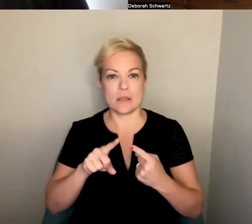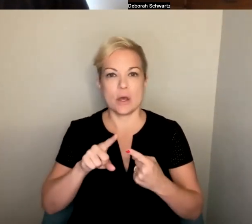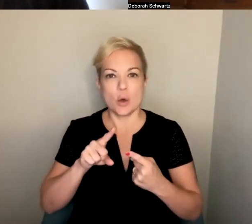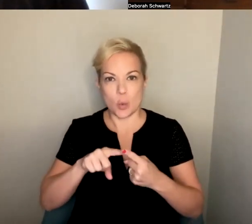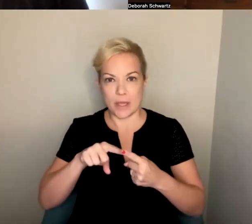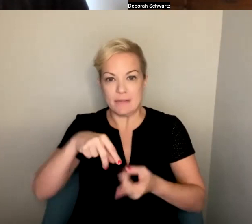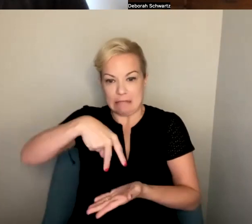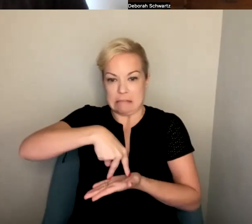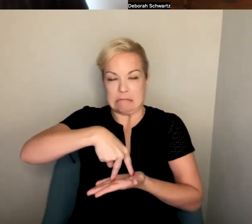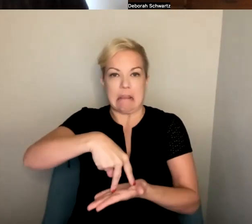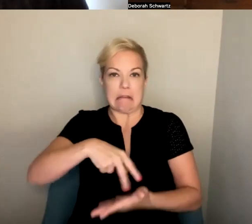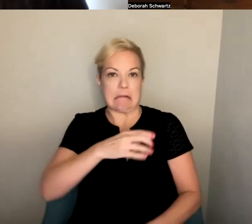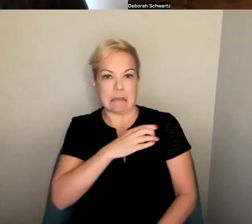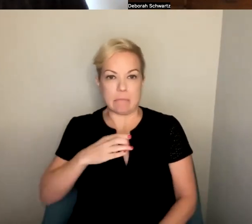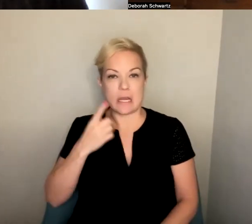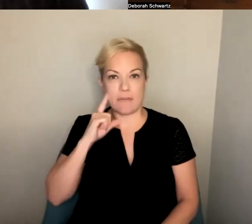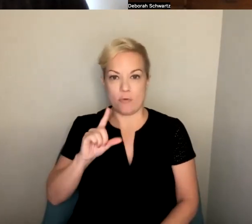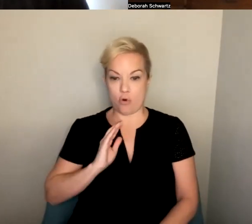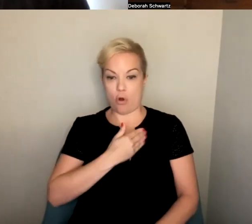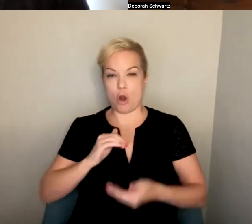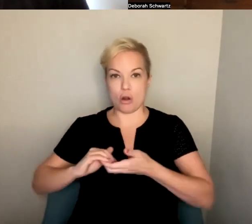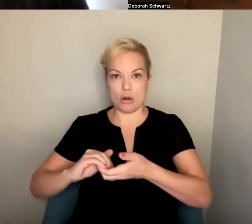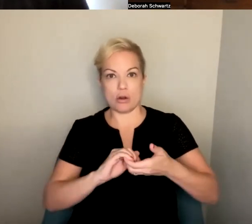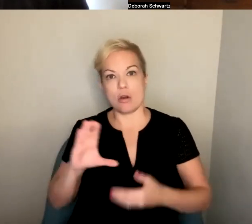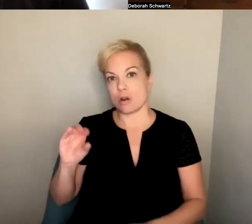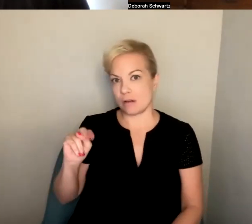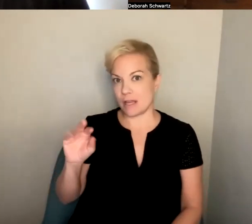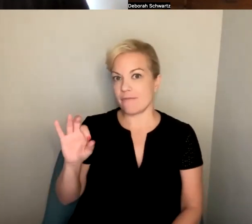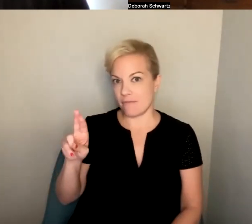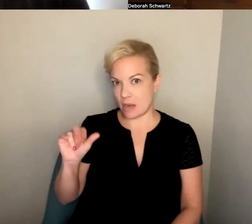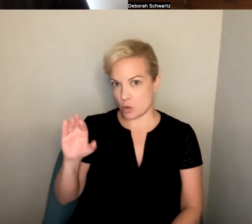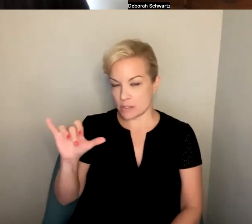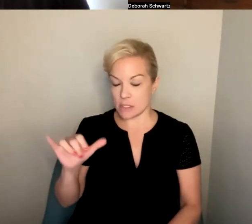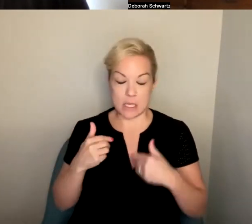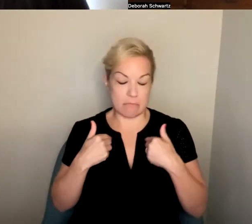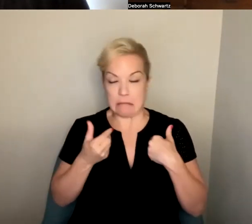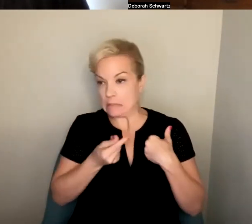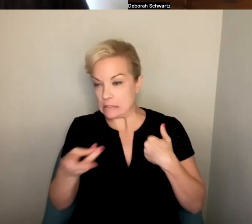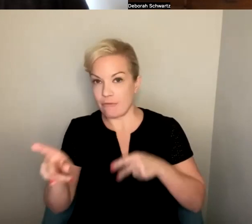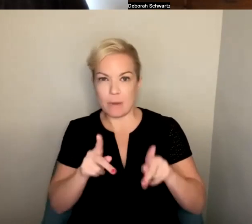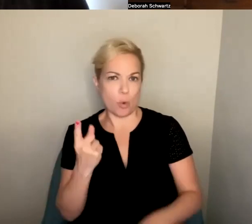Haudenosaunee Confederacy had a number of people including a good friend of mine Rick Hill talking